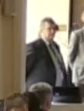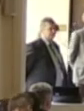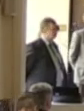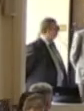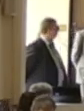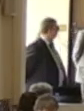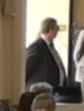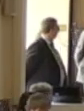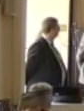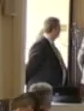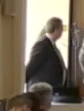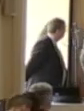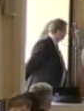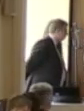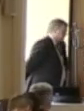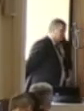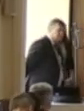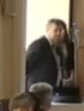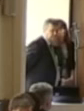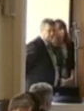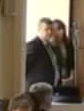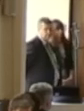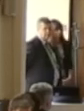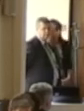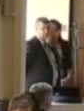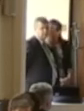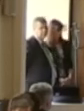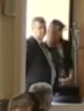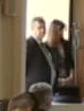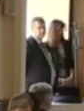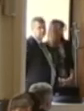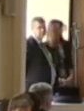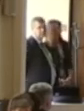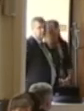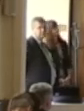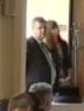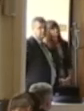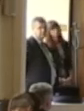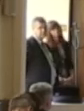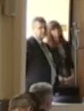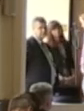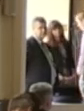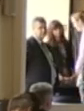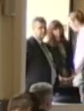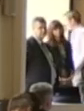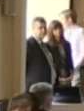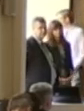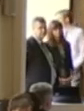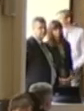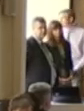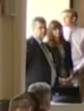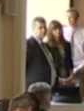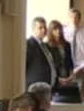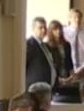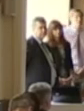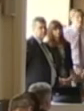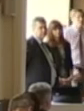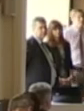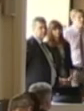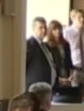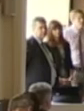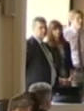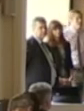and in that regard incomes as well geographic distributions, age ranges etc